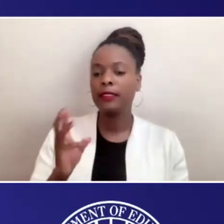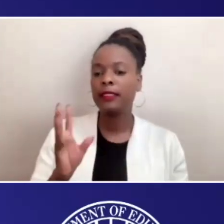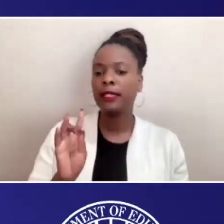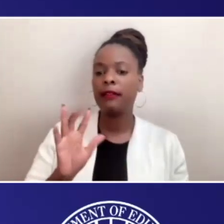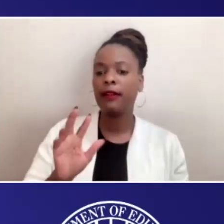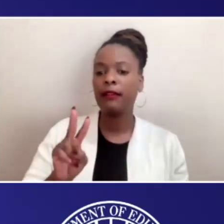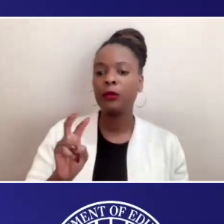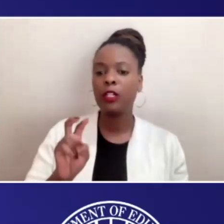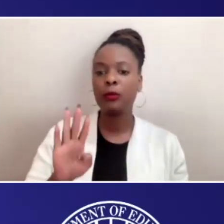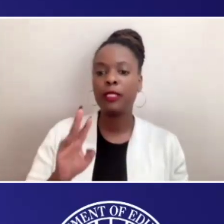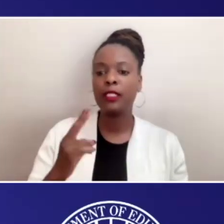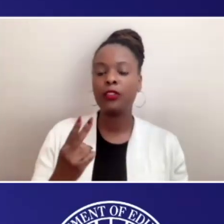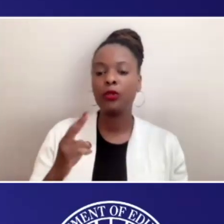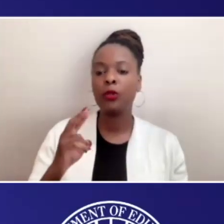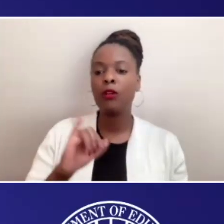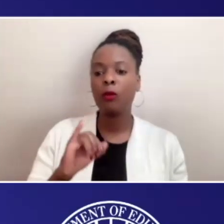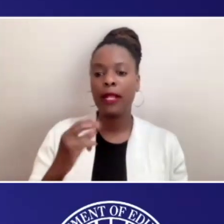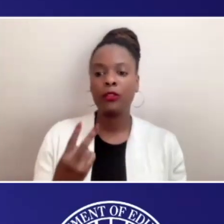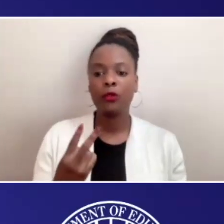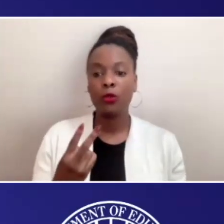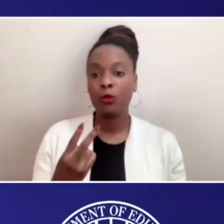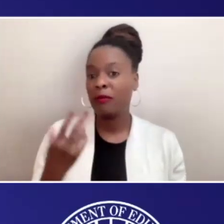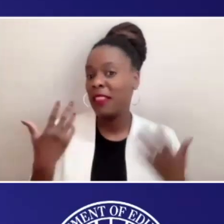So if you all want to make comments on that or just take a pulse check, we're good.